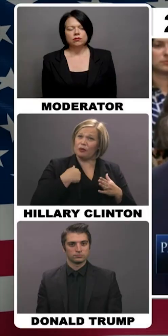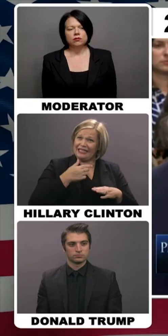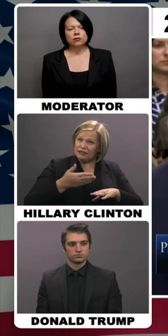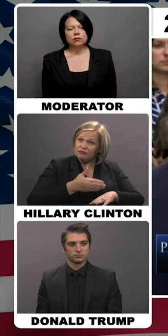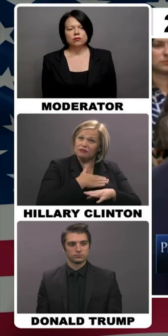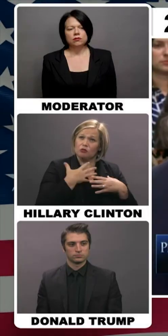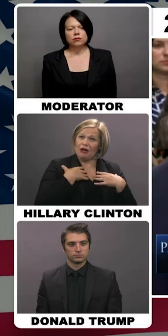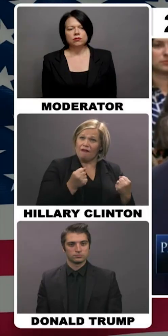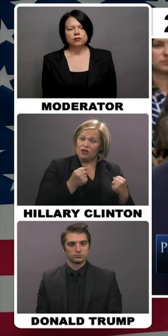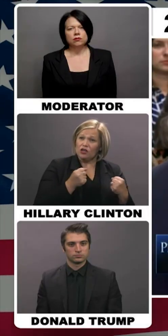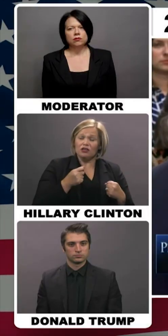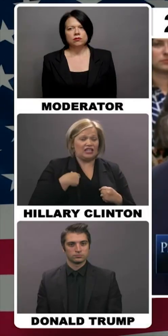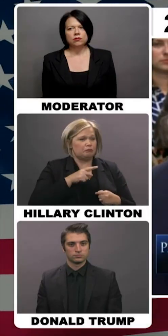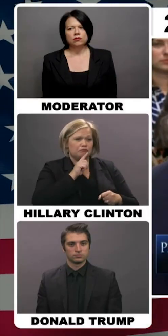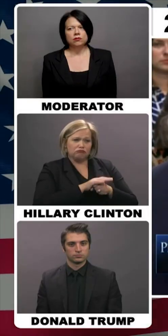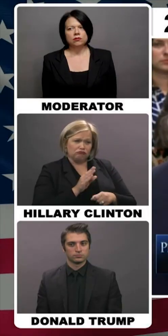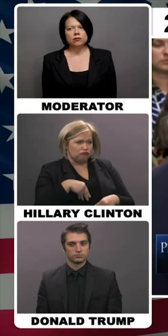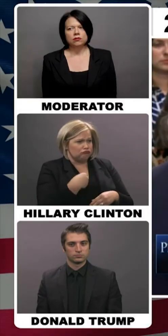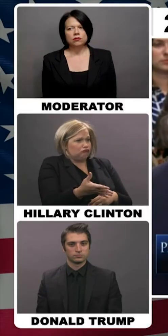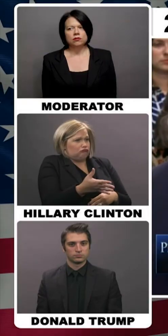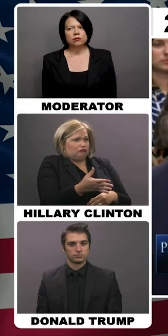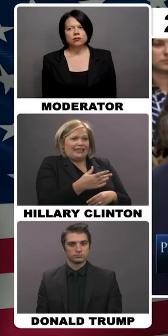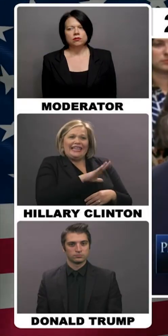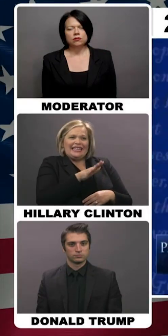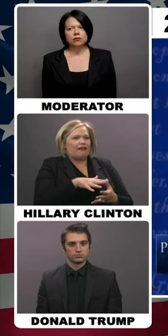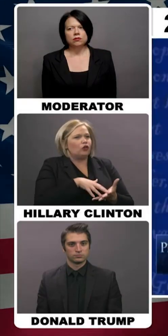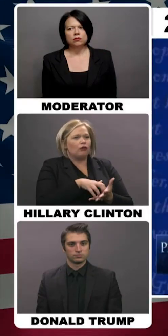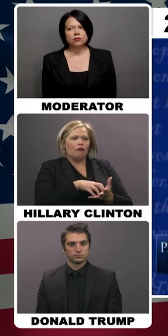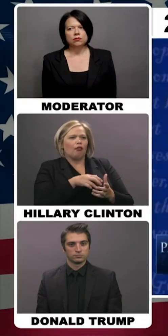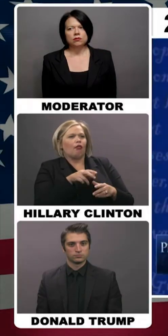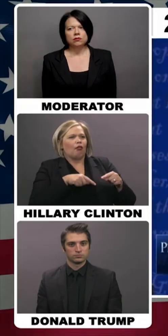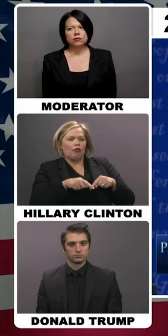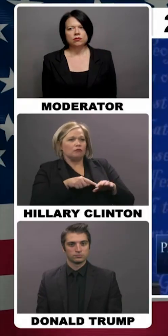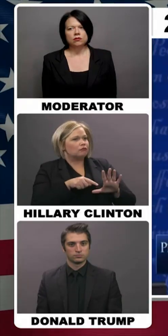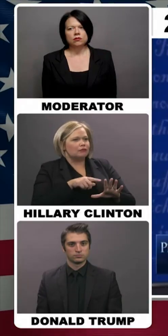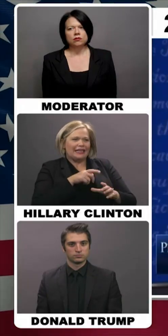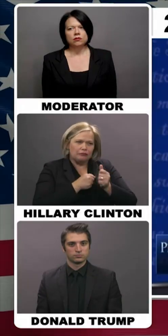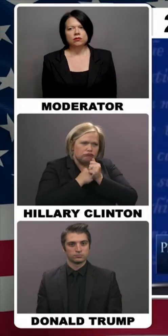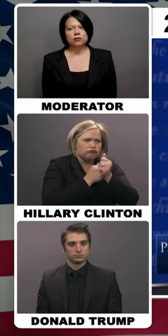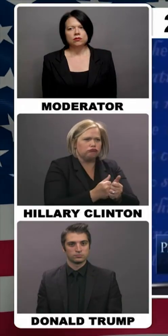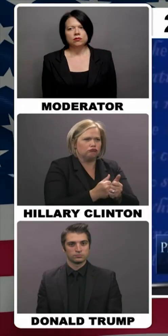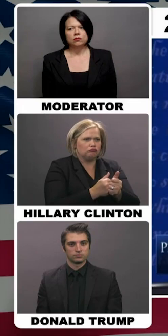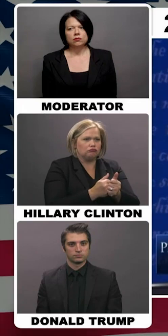And he never wavered. He stuck with me. And I have worked and I admire President Obama.